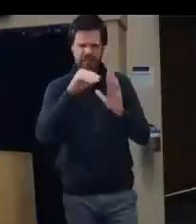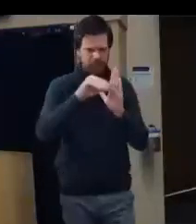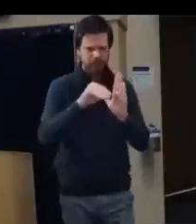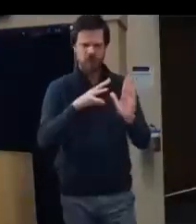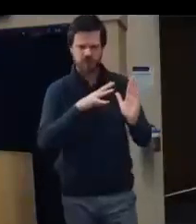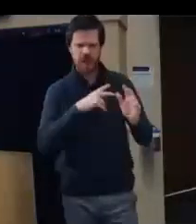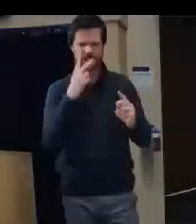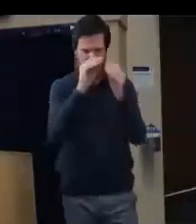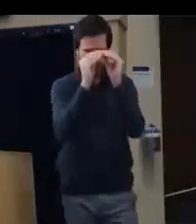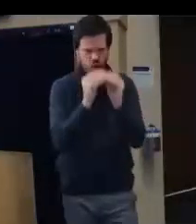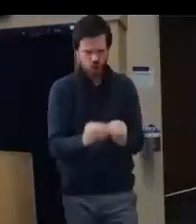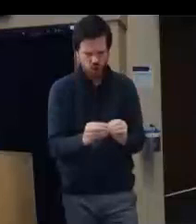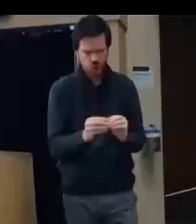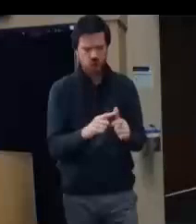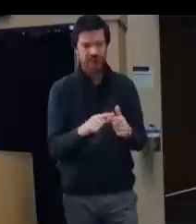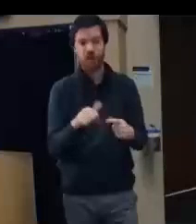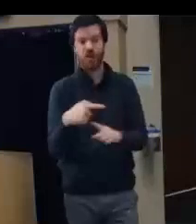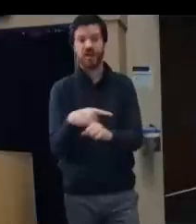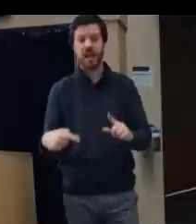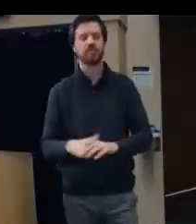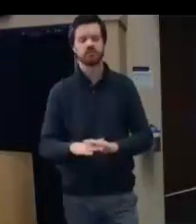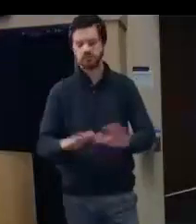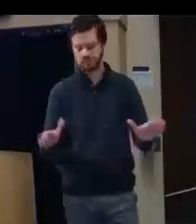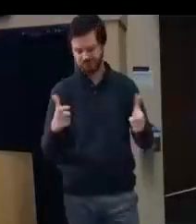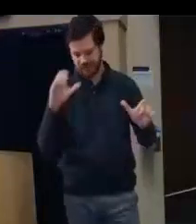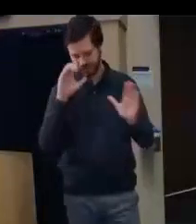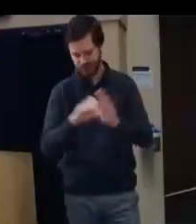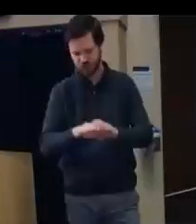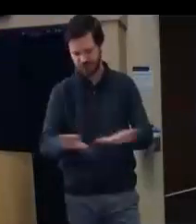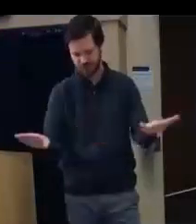to see the numbers and the other half will say I just want the big picture tell me generally what